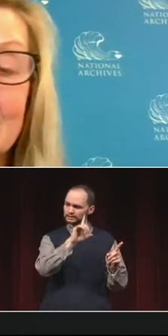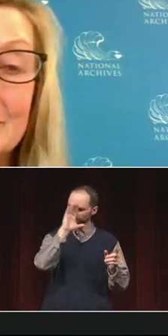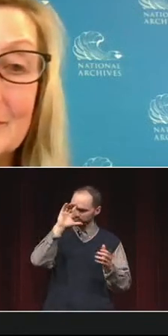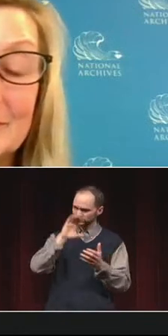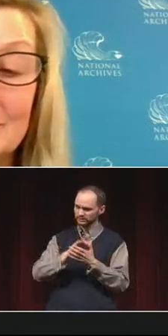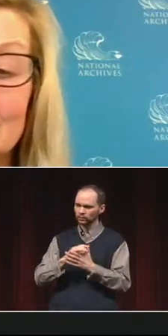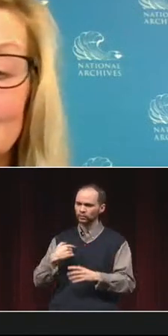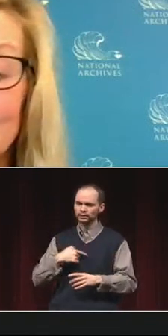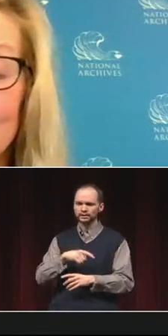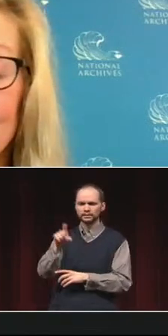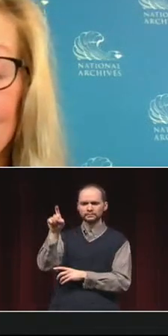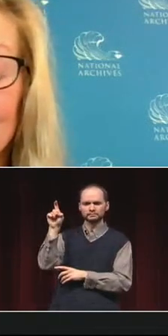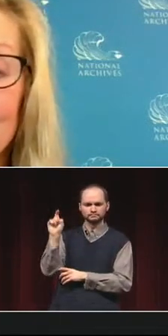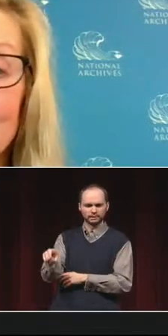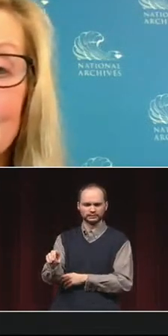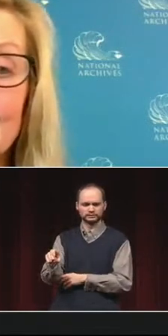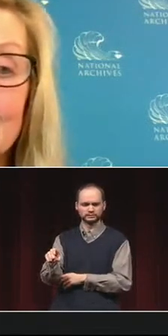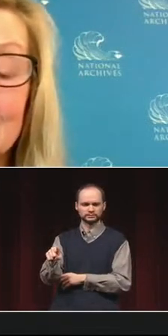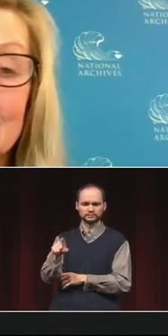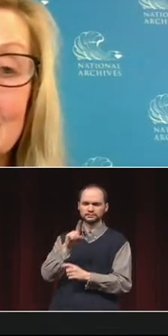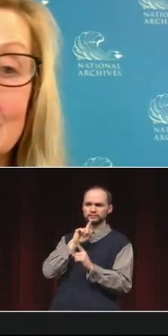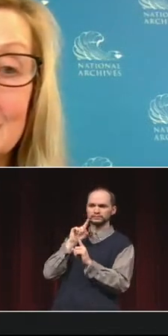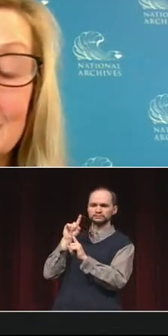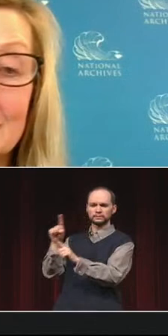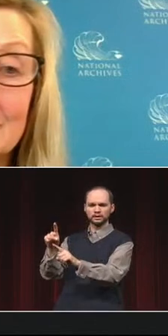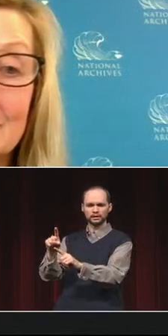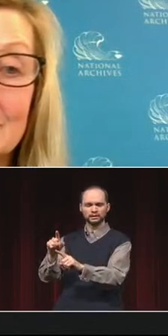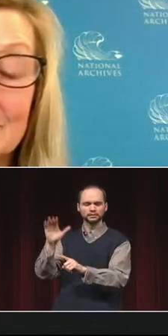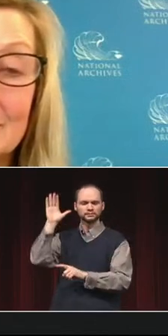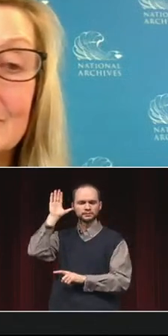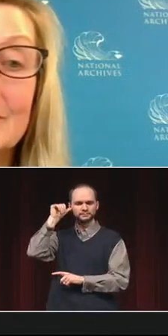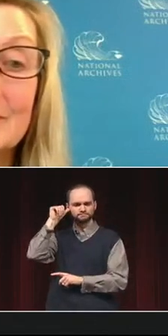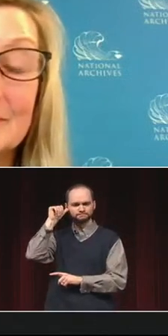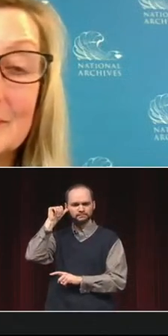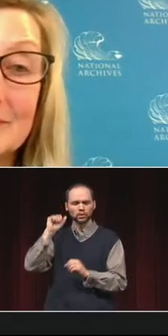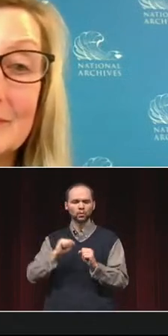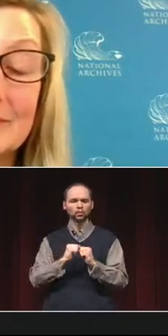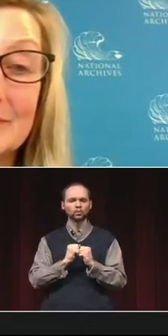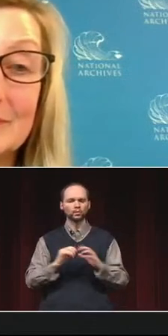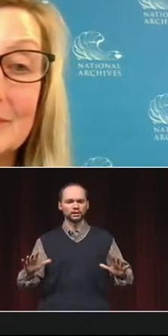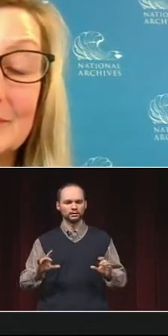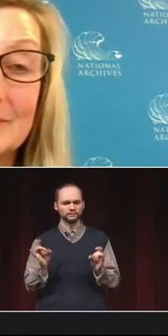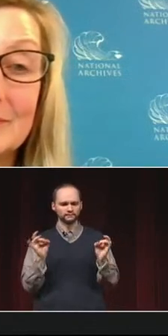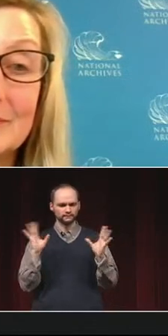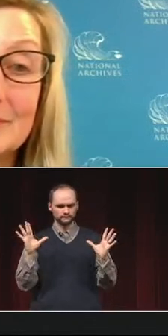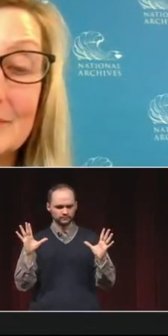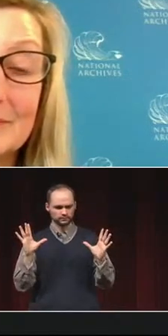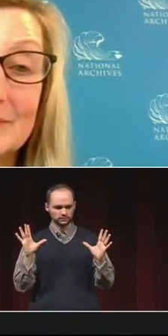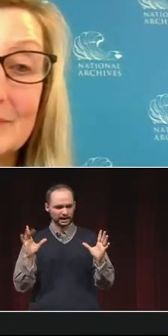with determination, but nonviolently. And I think that sometimes we forget that our